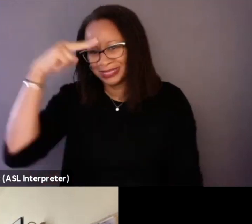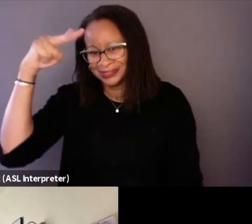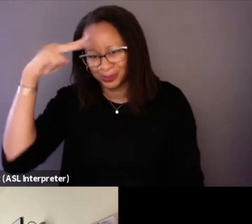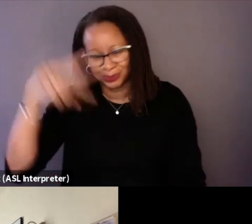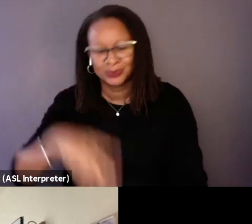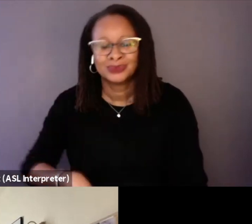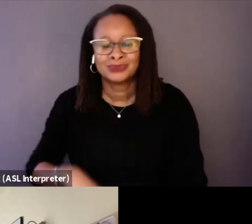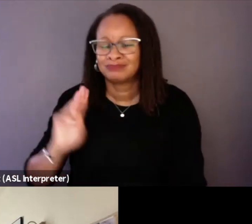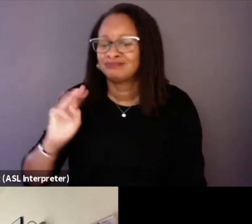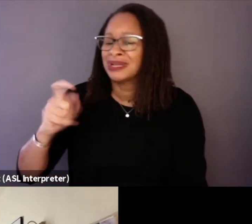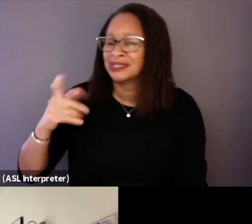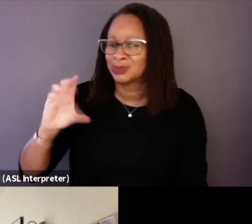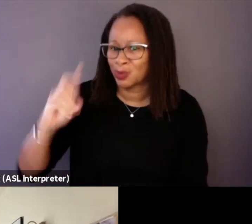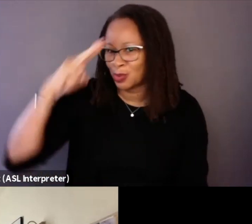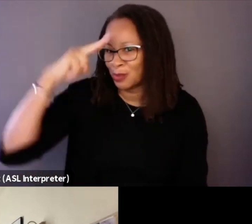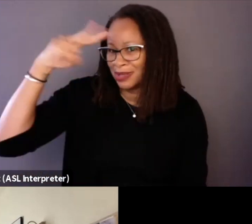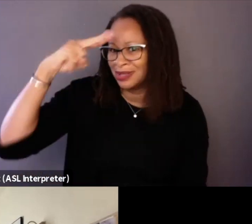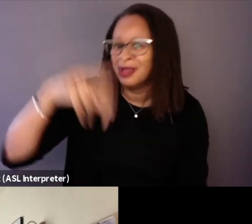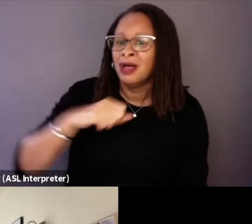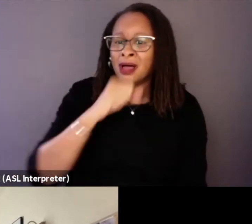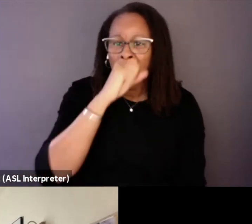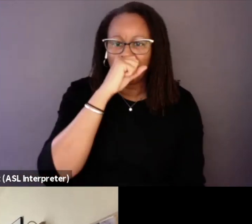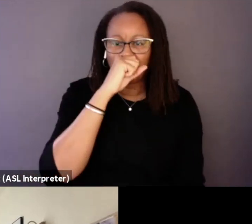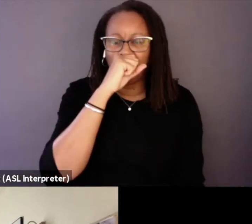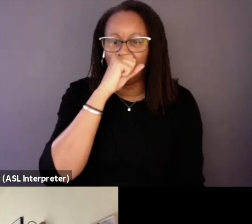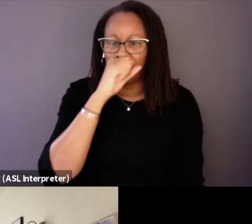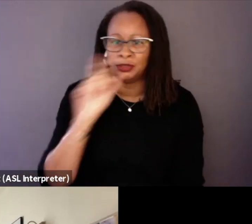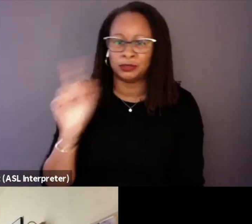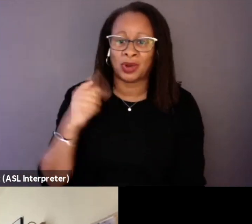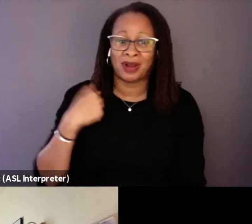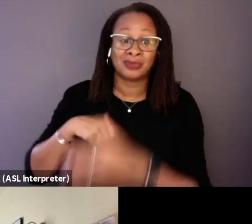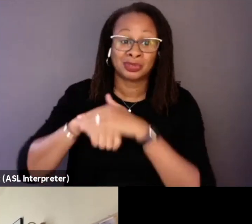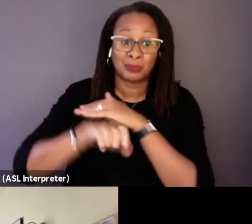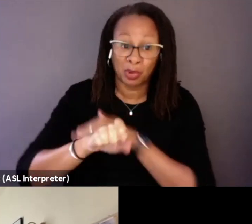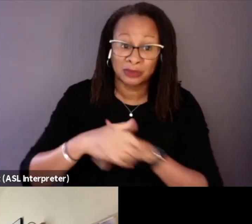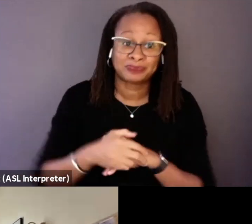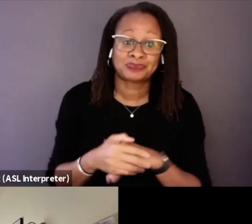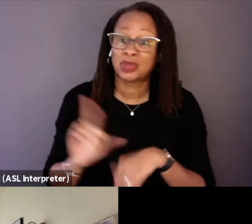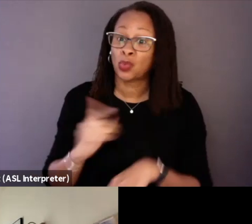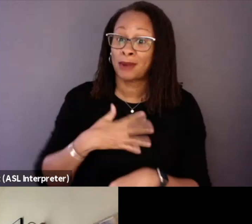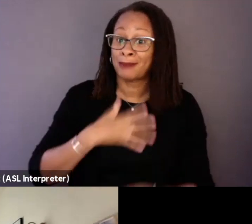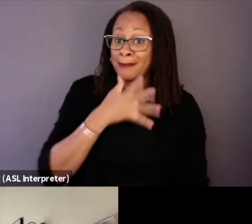Yeah, yeah, yeah, to where I was born and where my mother is from.